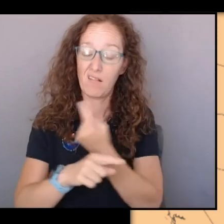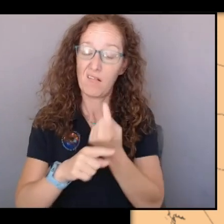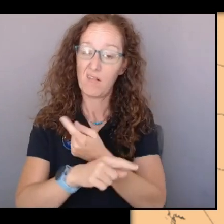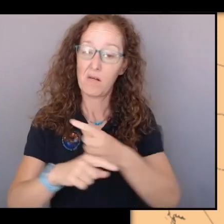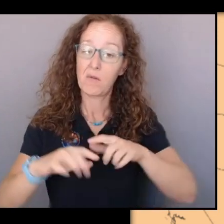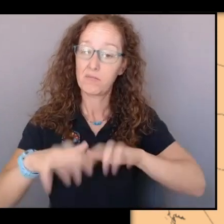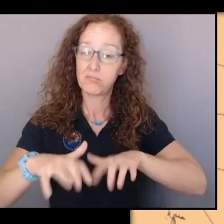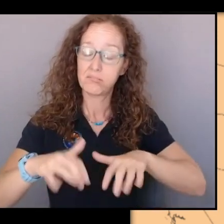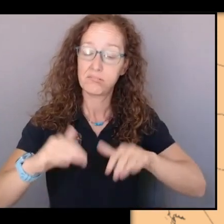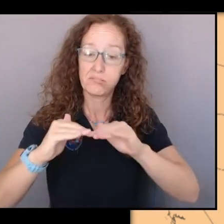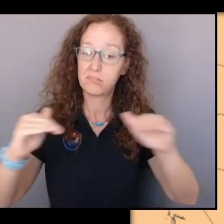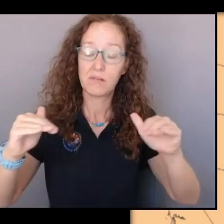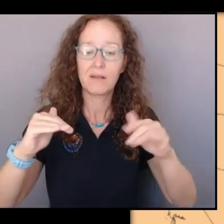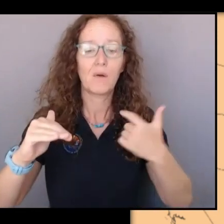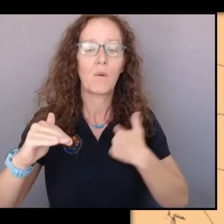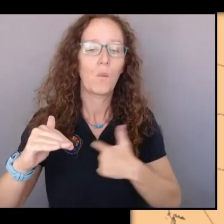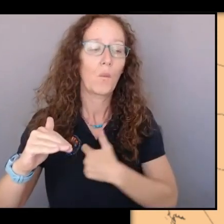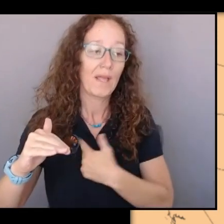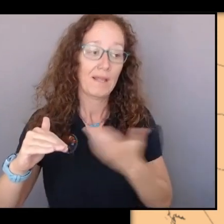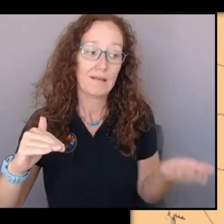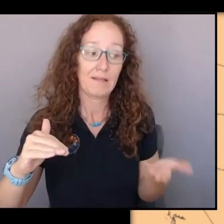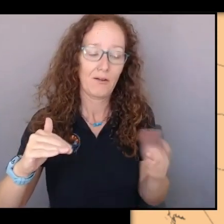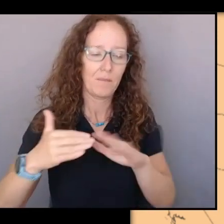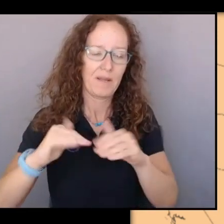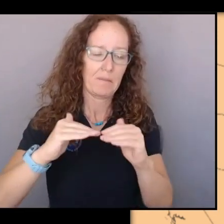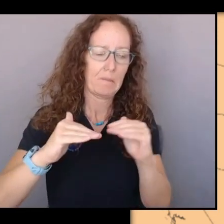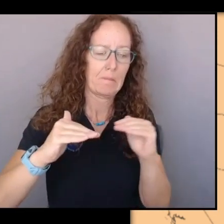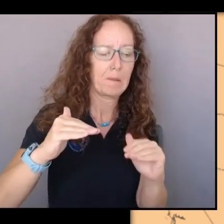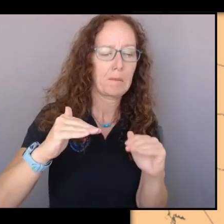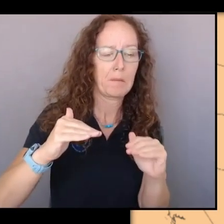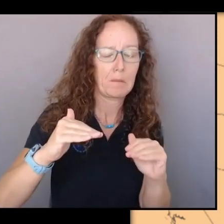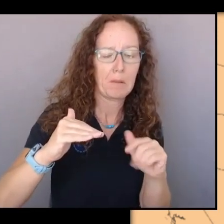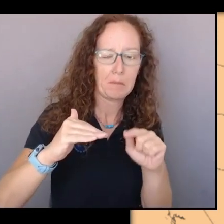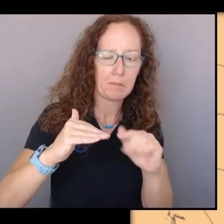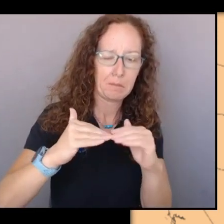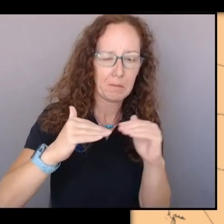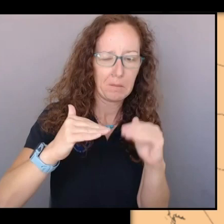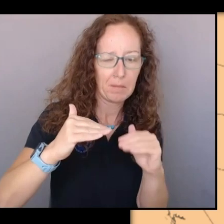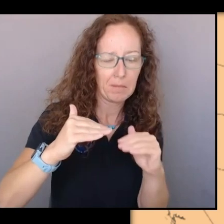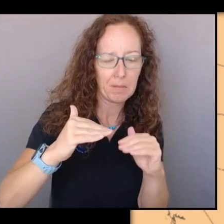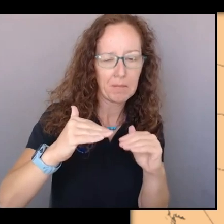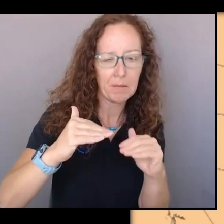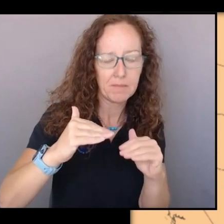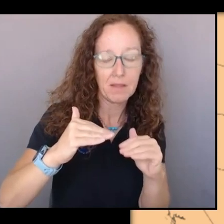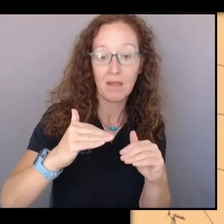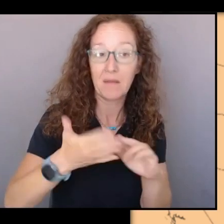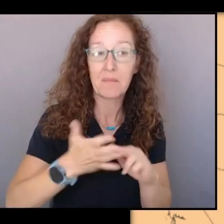doesn't mean it's going to stay dry the whole time. But we're looking at the potential of just below normal